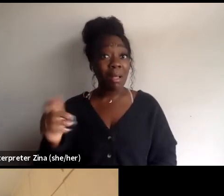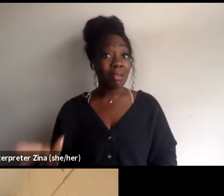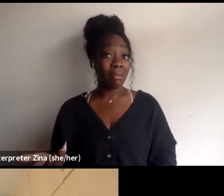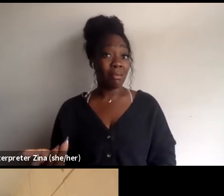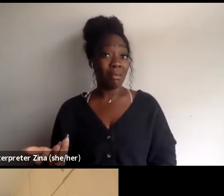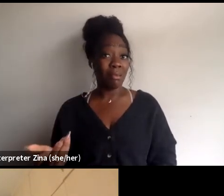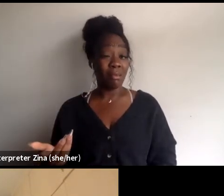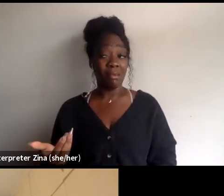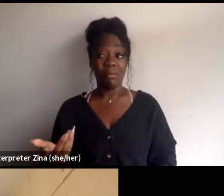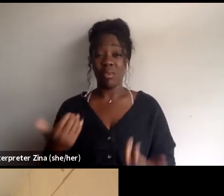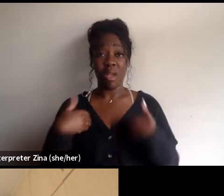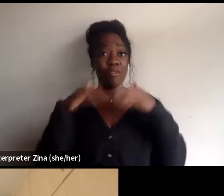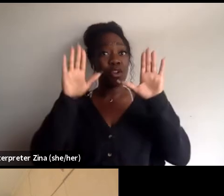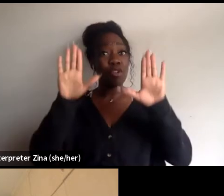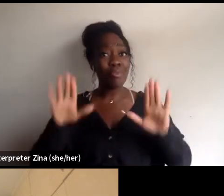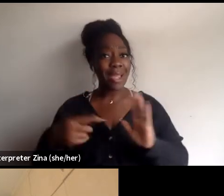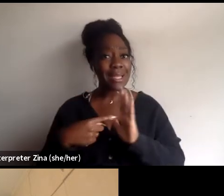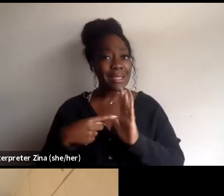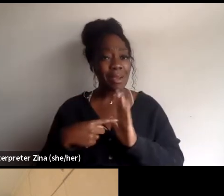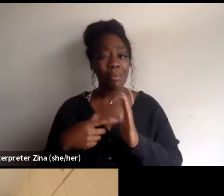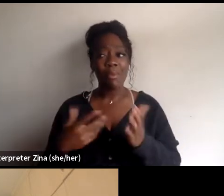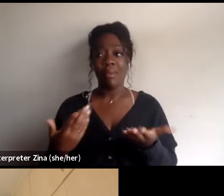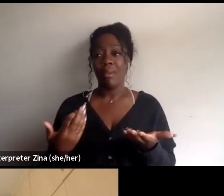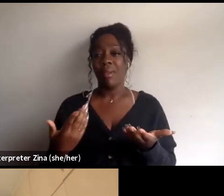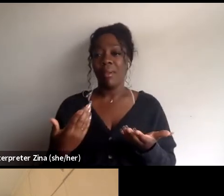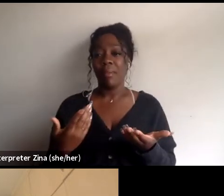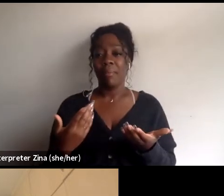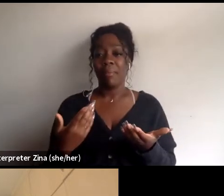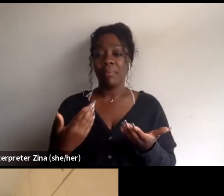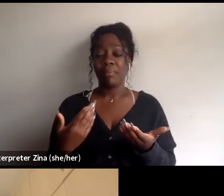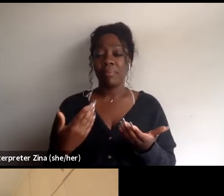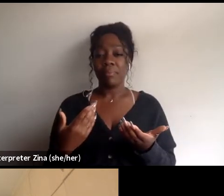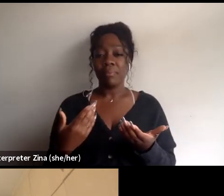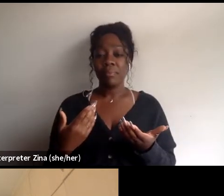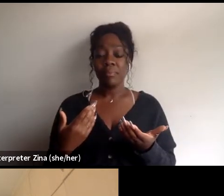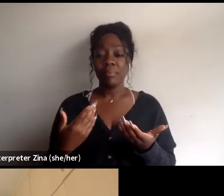where actually a disabled artist practice